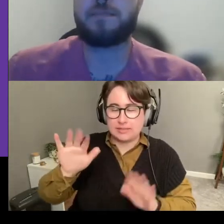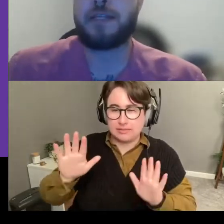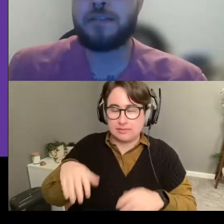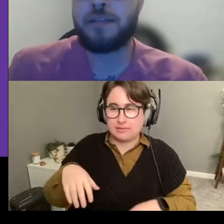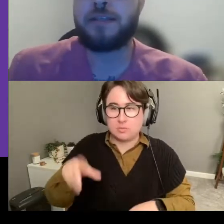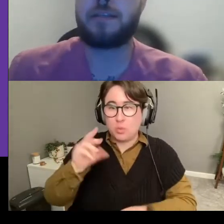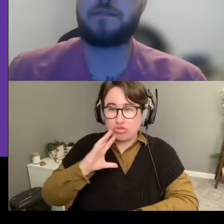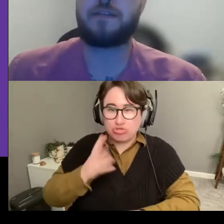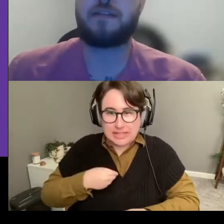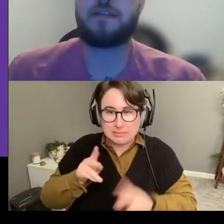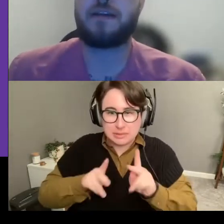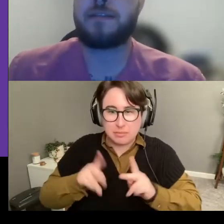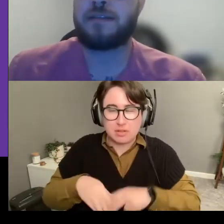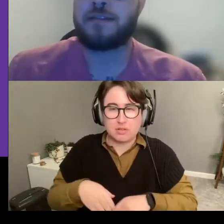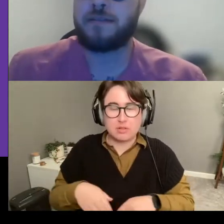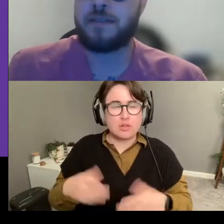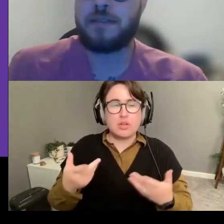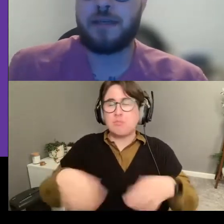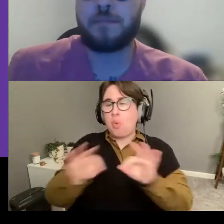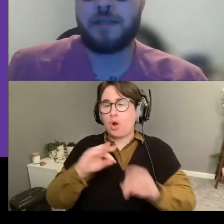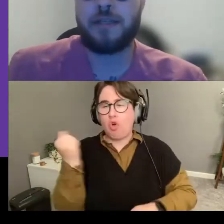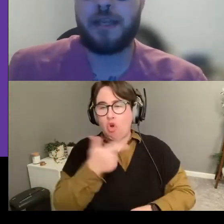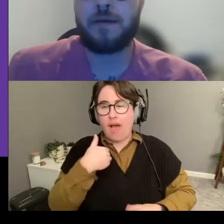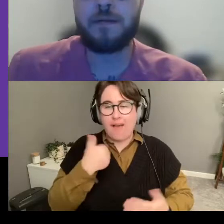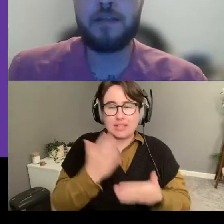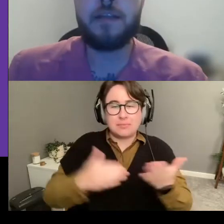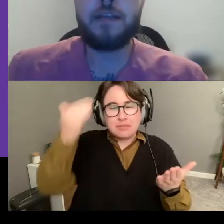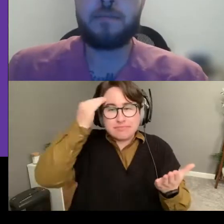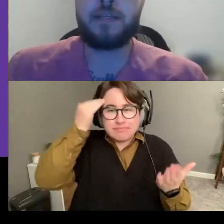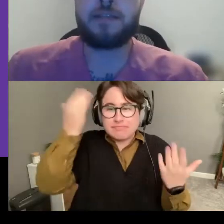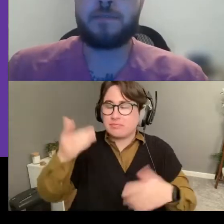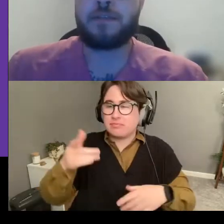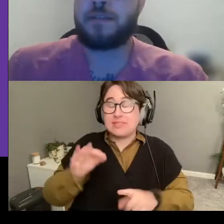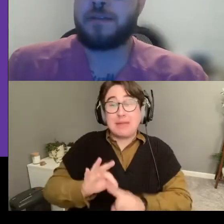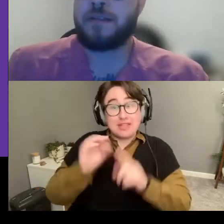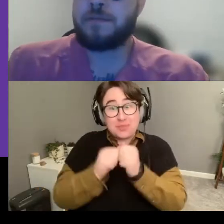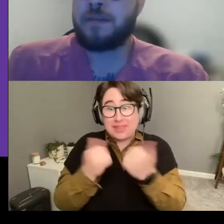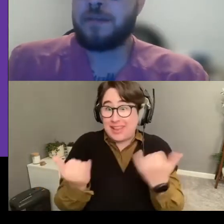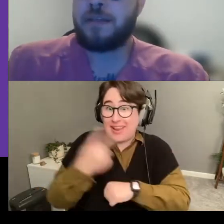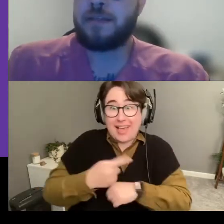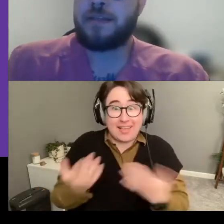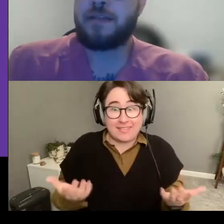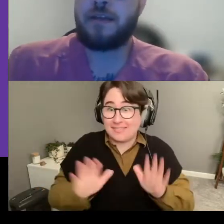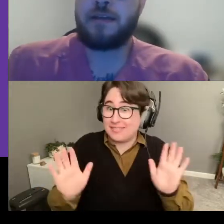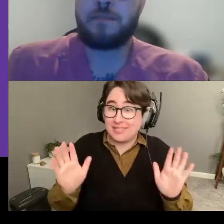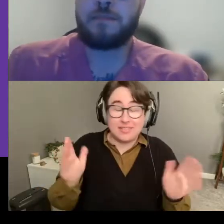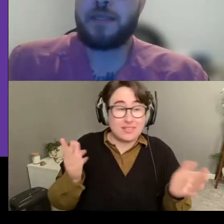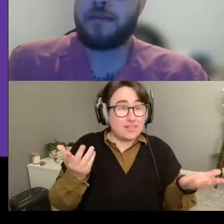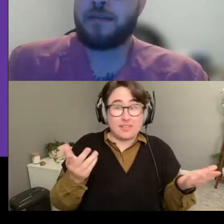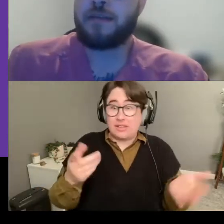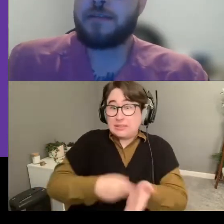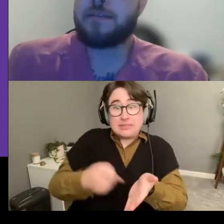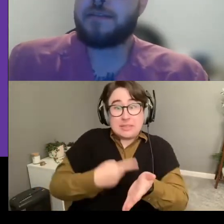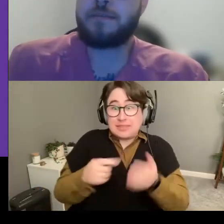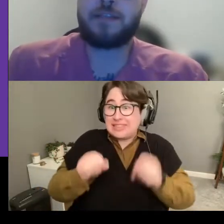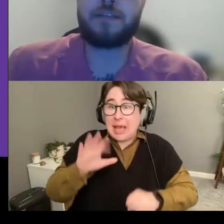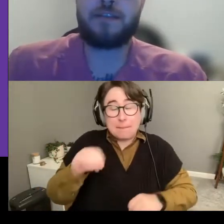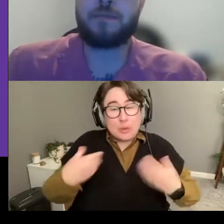especially given the context of the time we're in now, because moreso than ever, it can be on us to make sure that